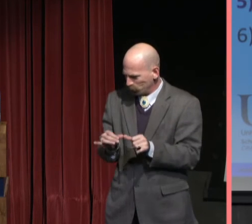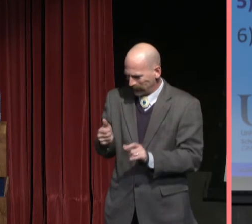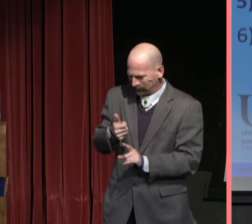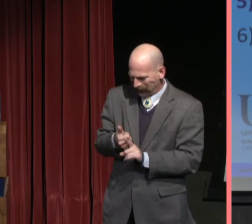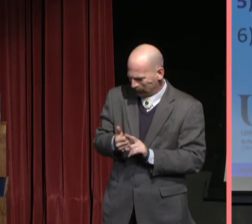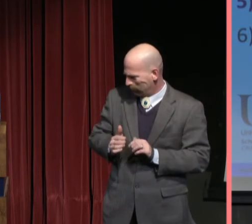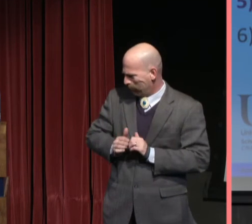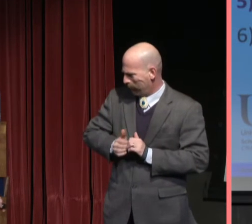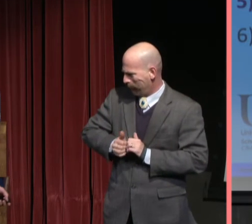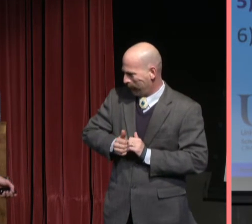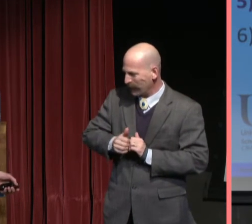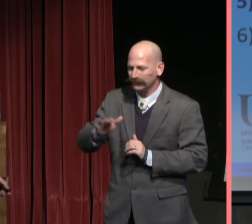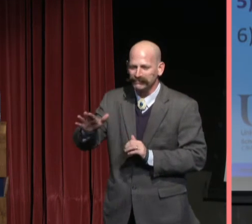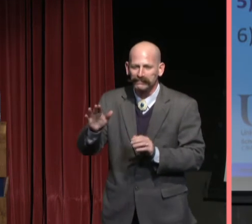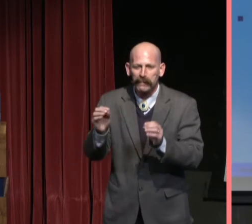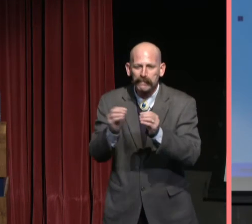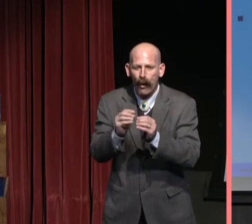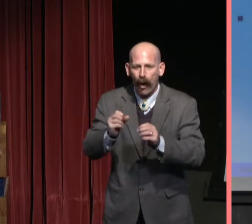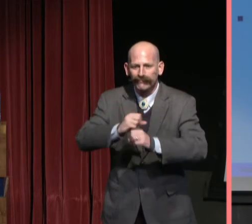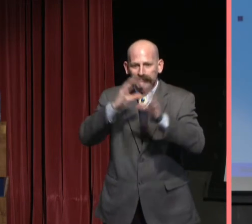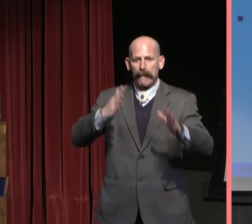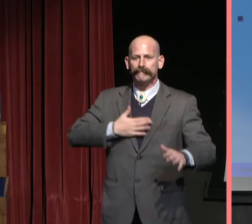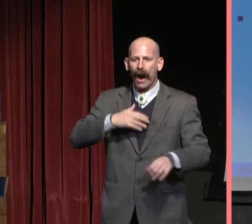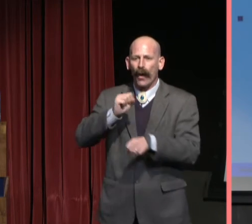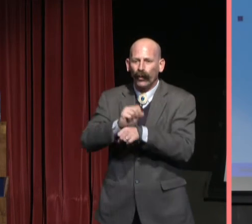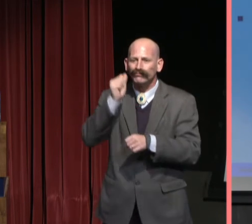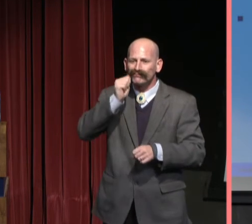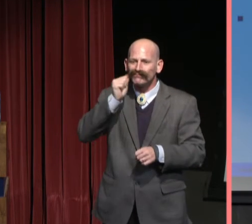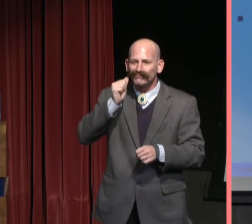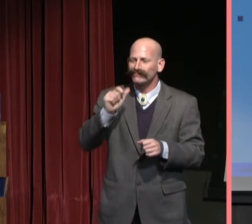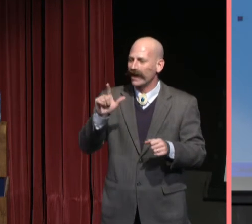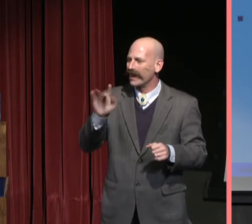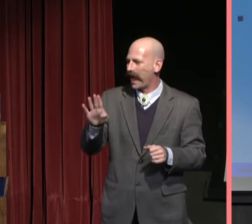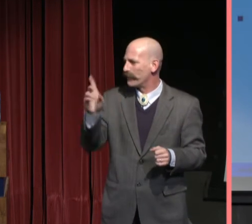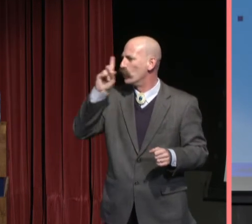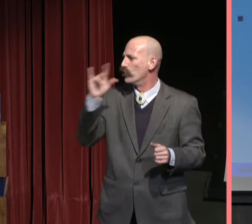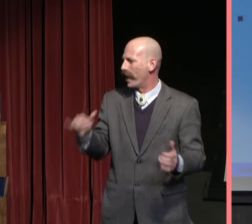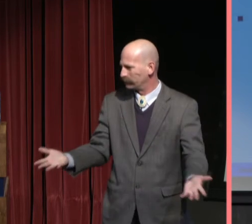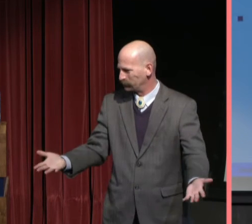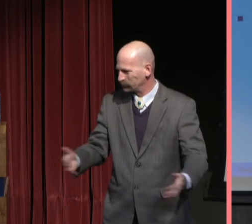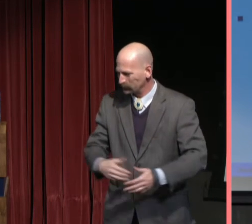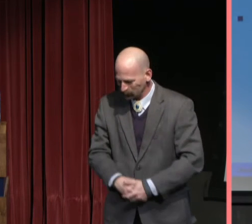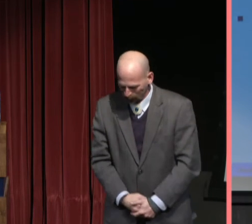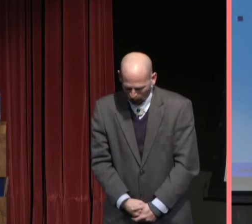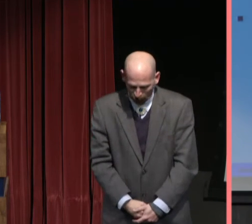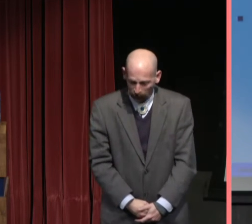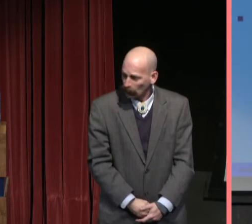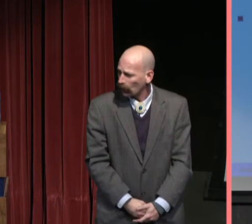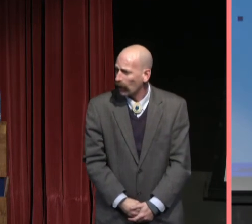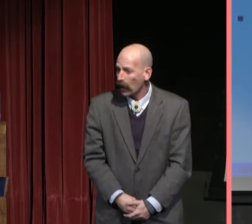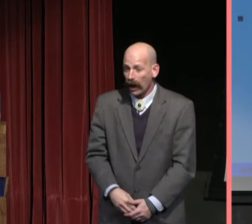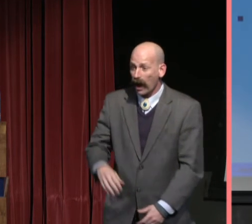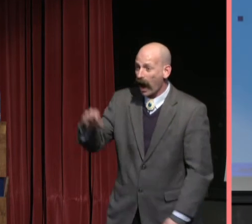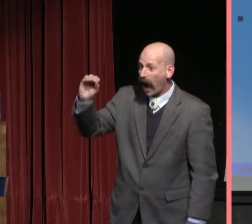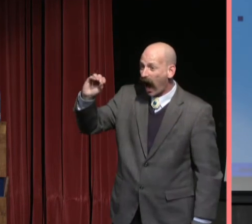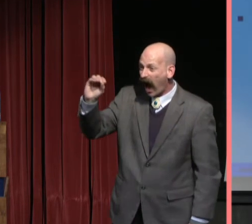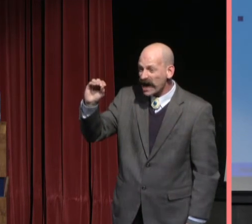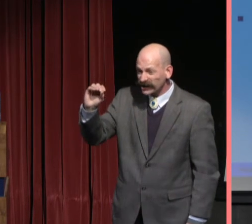of appreciation for the work that I do in my lab. The first thing to let you know is that making oxygen measurements is really, really hard